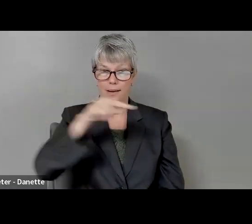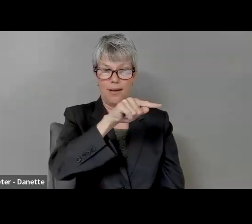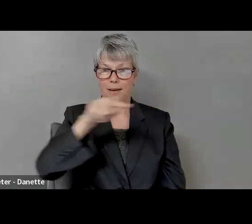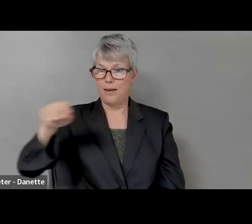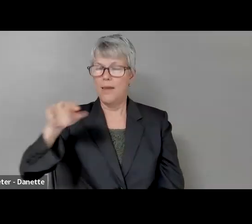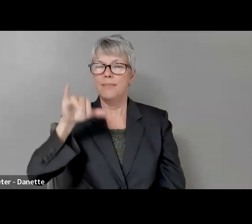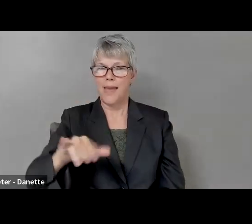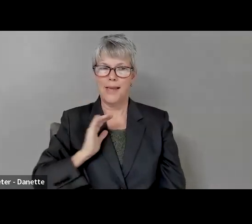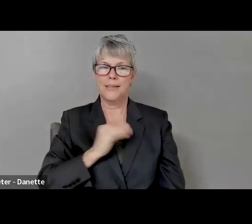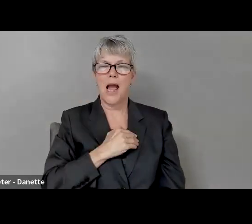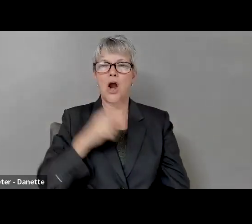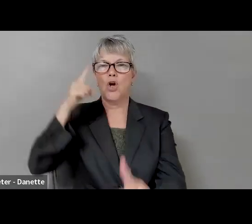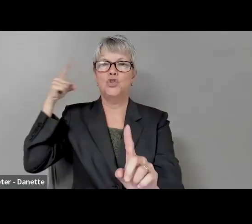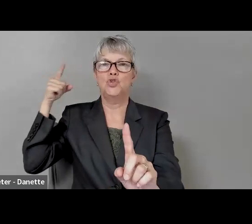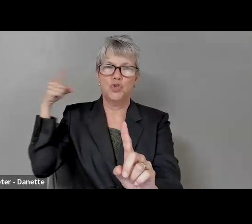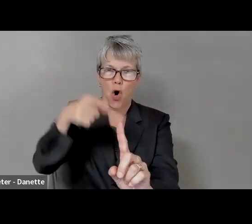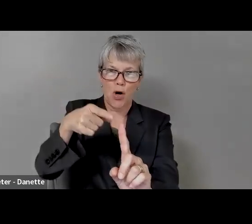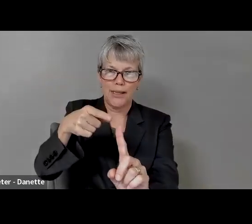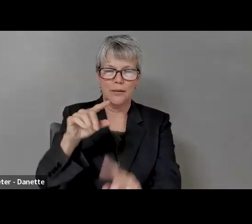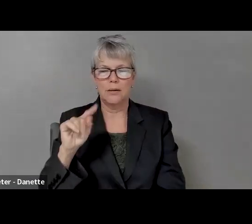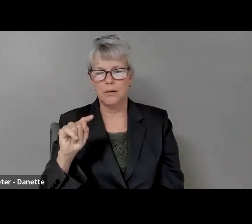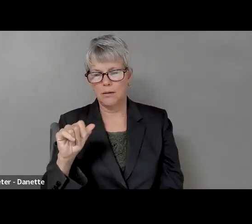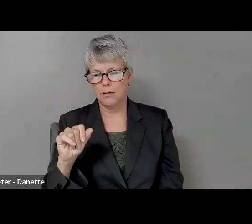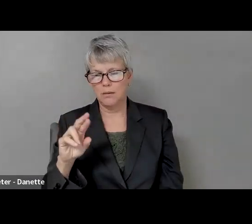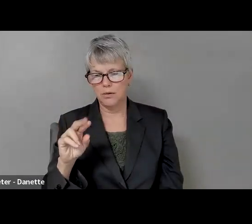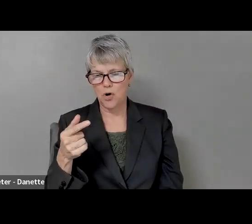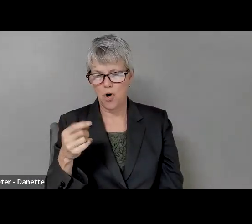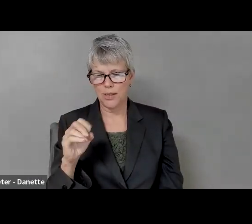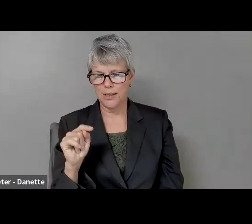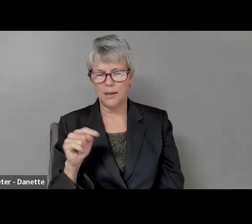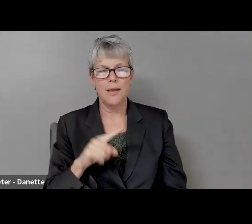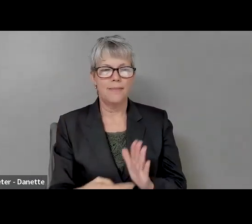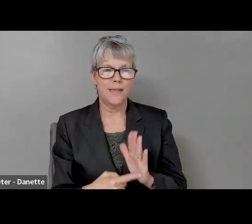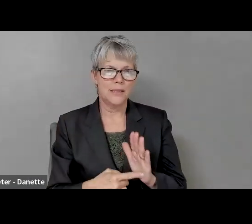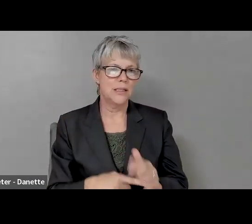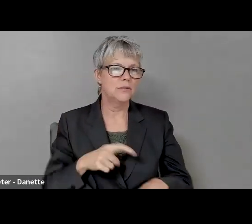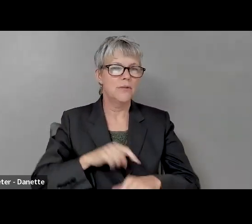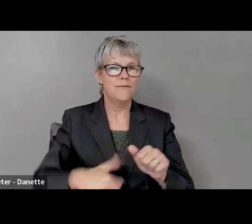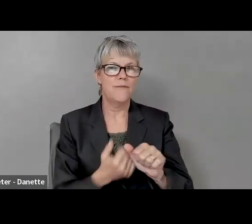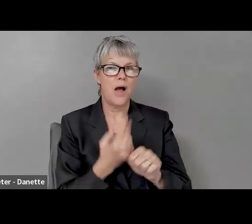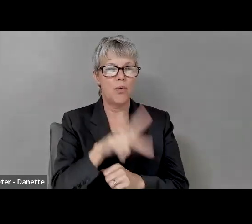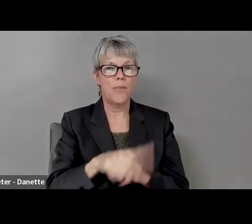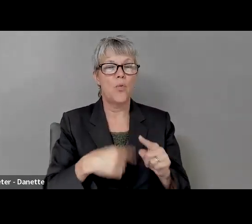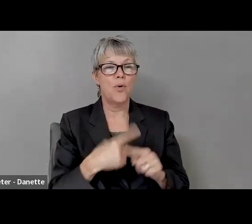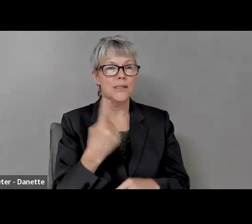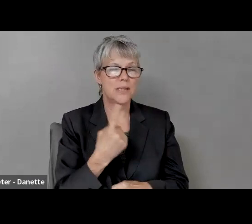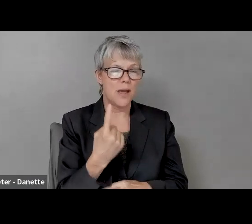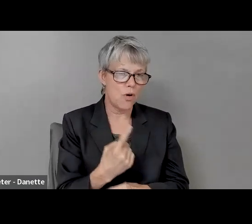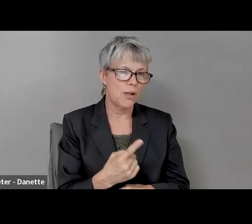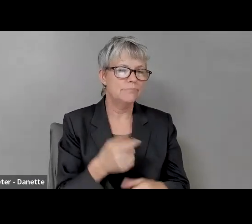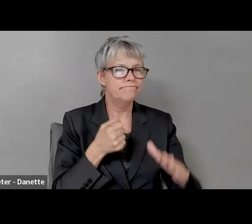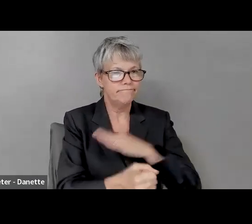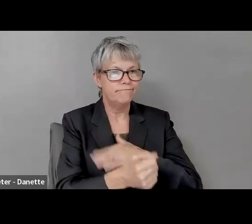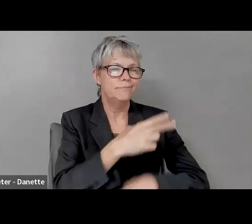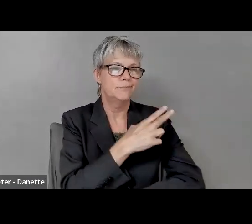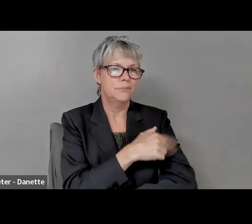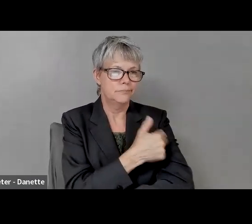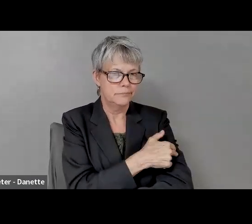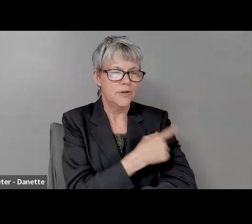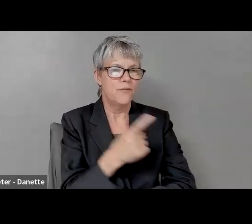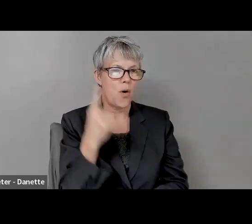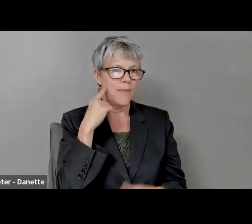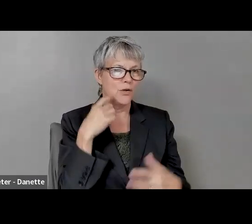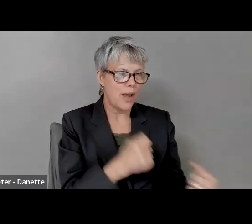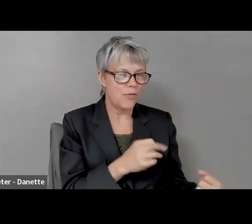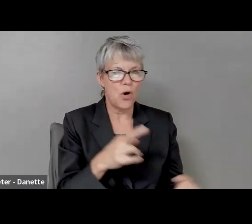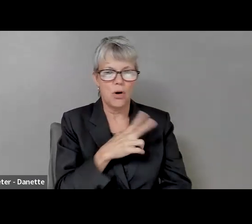Kelly Crosbie (she/her): So this is about timely follow-up for community services after someone is hospitalized for a mental health issue, and when someone is hospitalized for a substances issue,